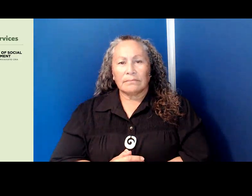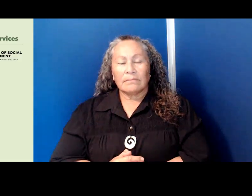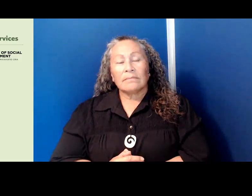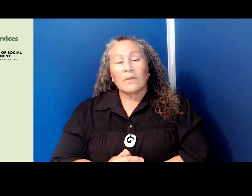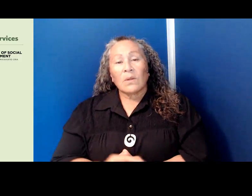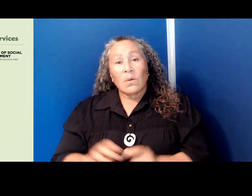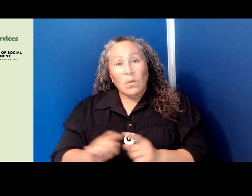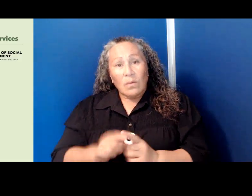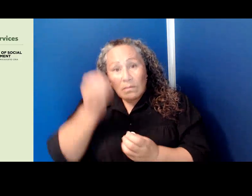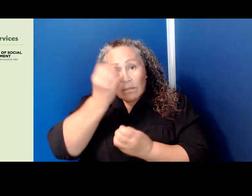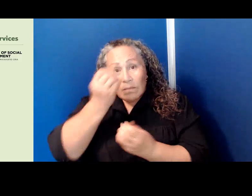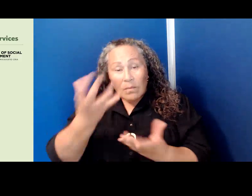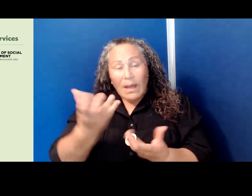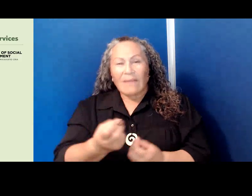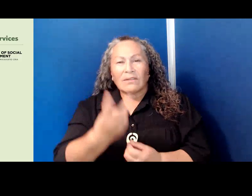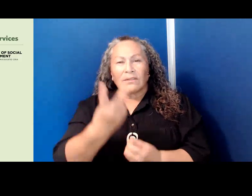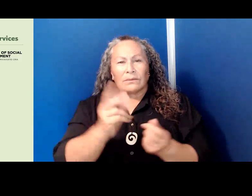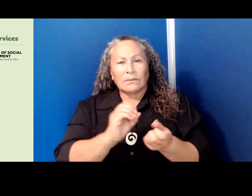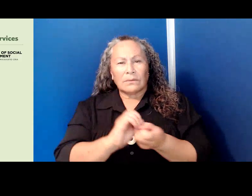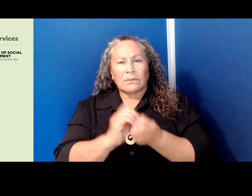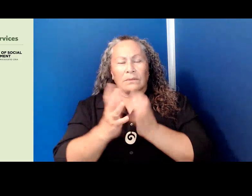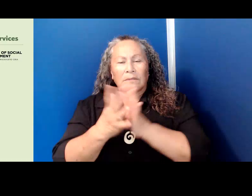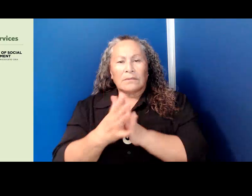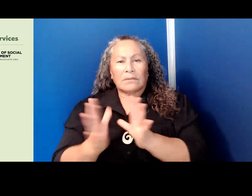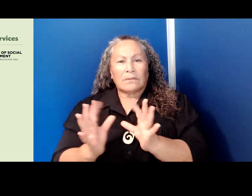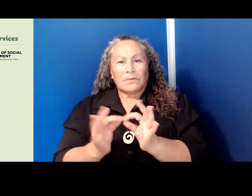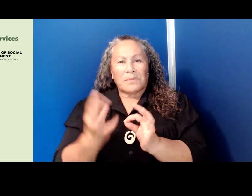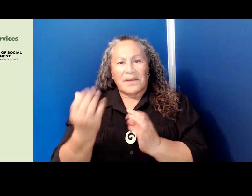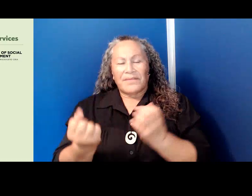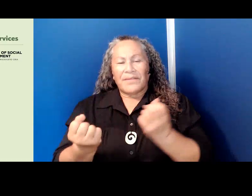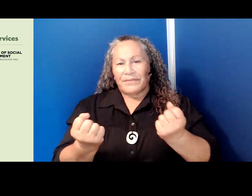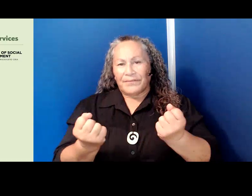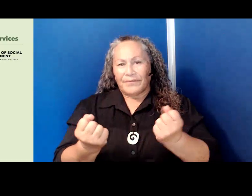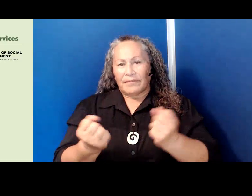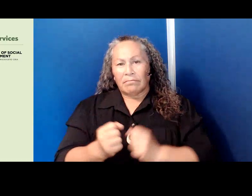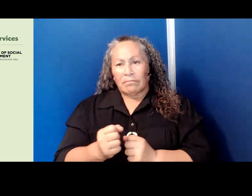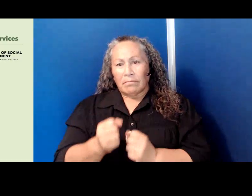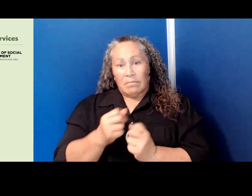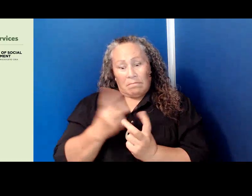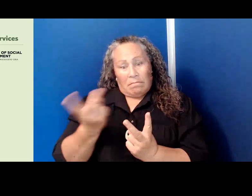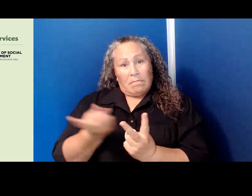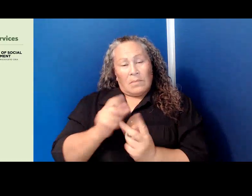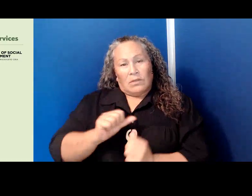have two New Zealand sign language interpreters here today. They will take turns to interpret